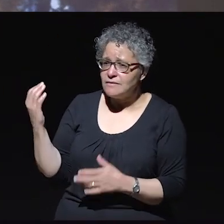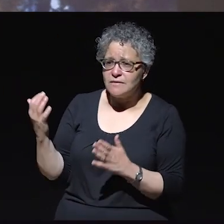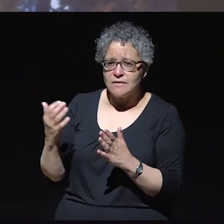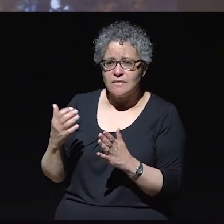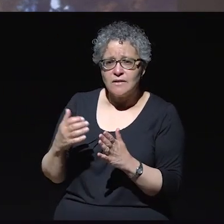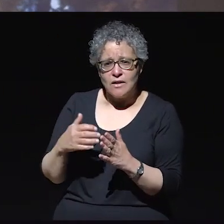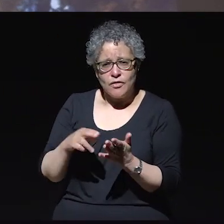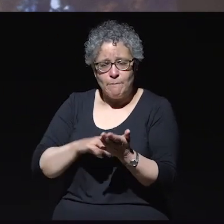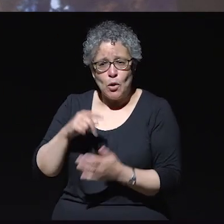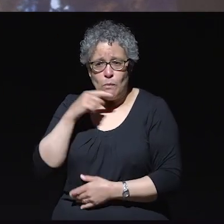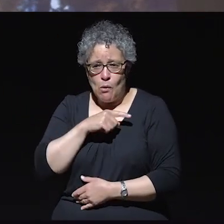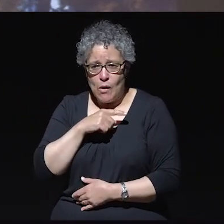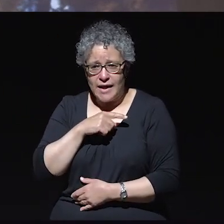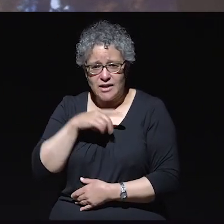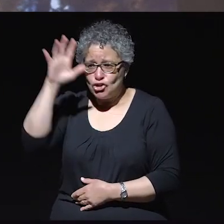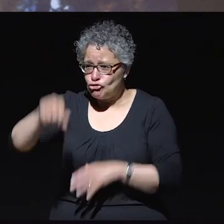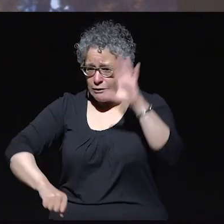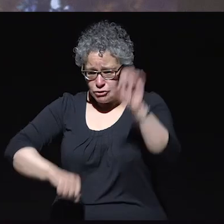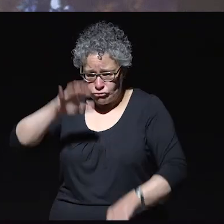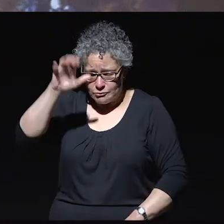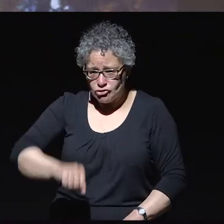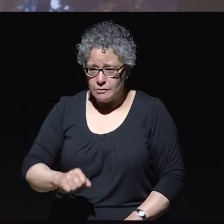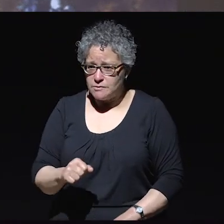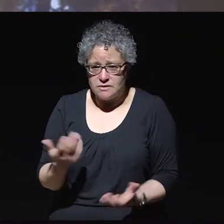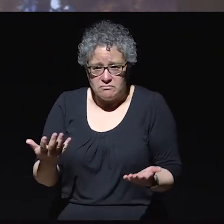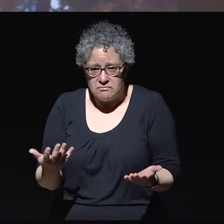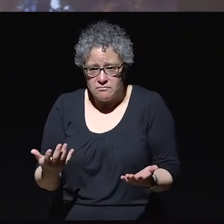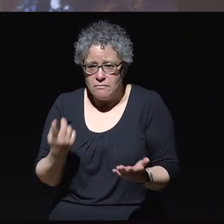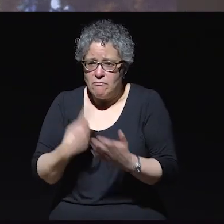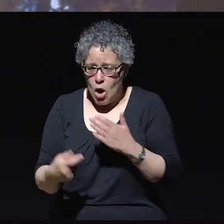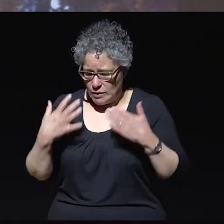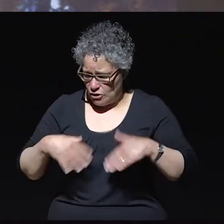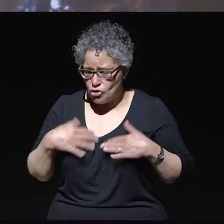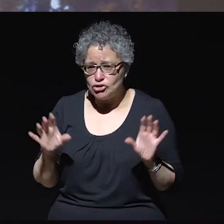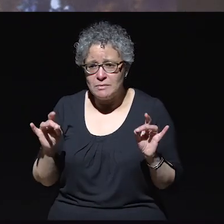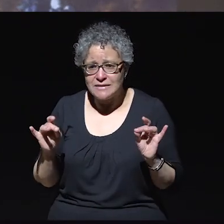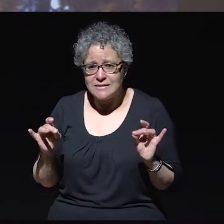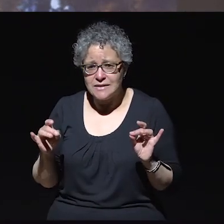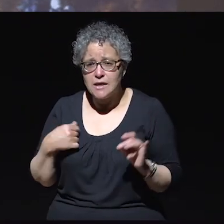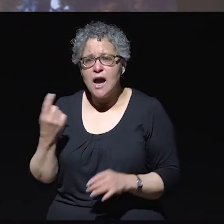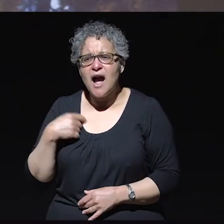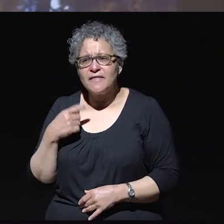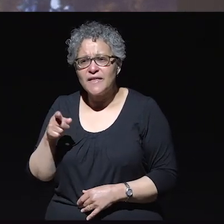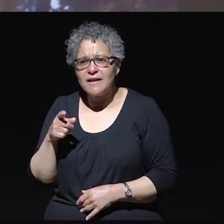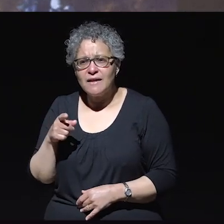stripped of everything in terms of anything other than the Van Dyck dress. In fact, I've described this as a declaration of independence, really,